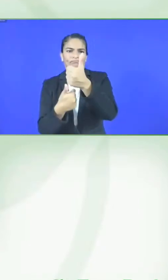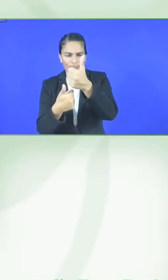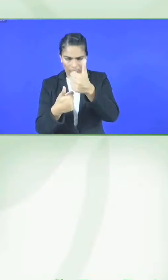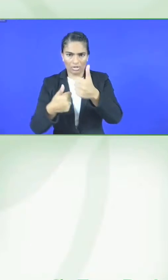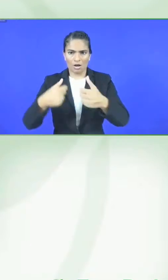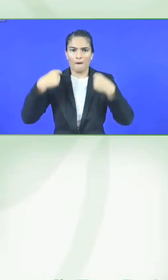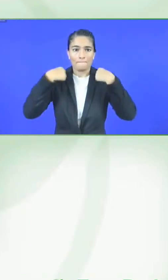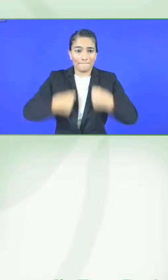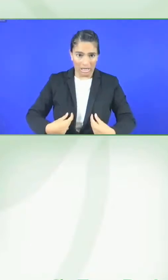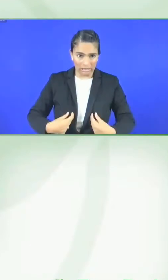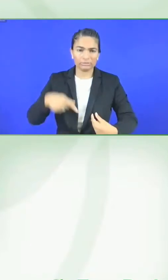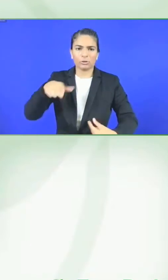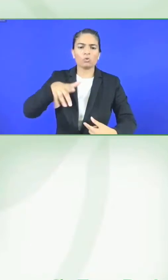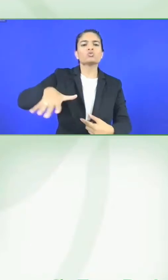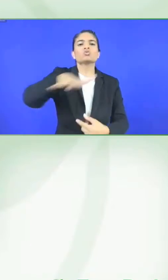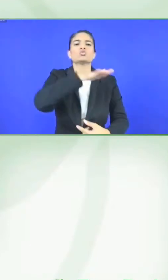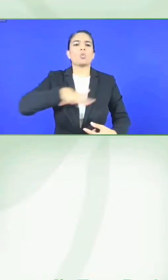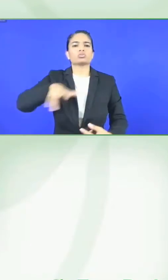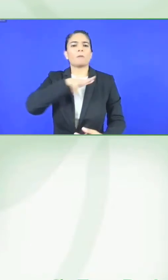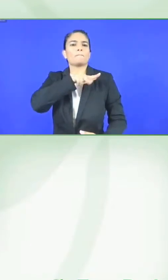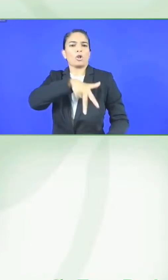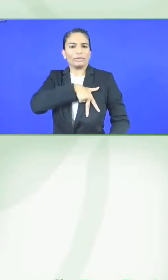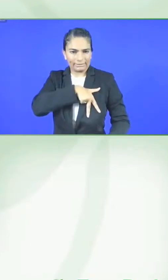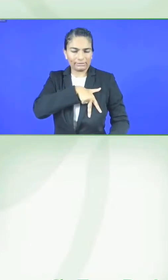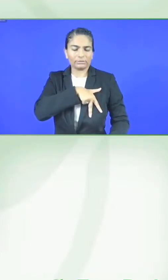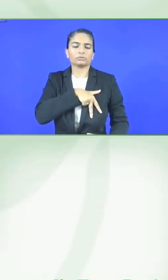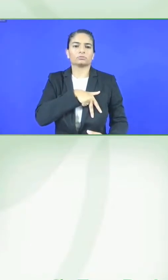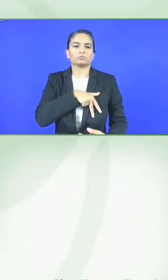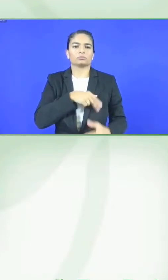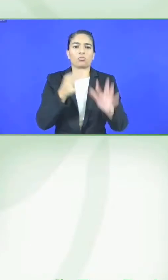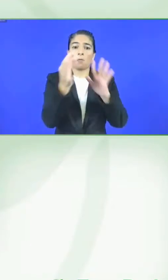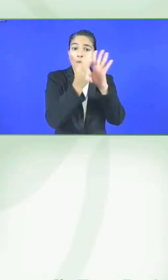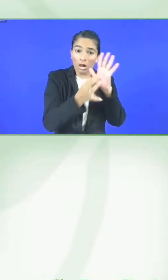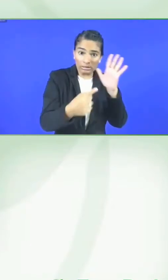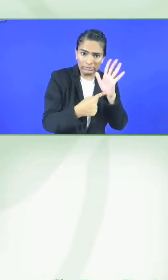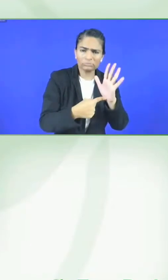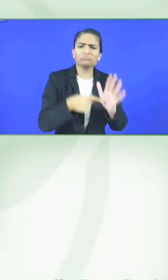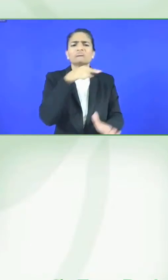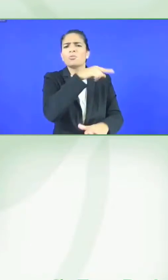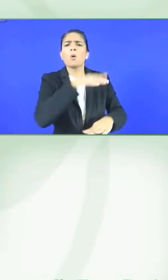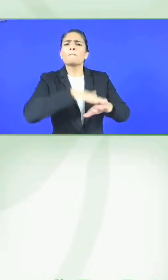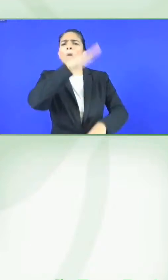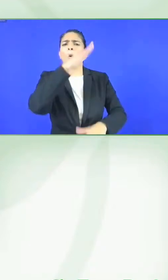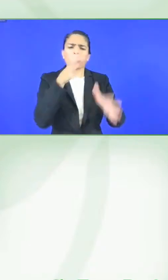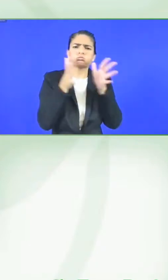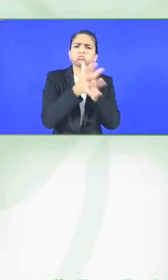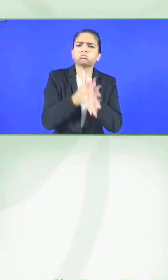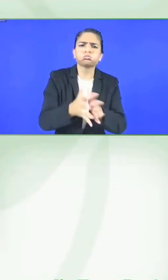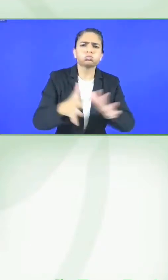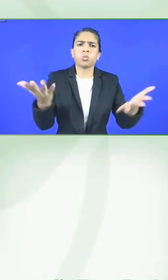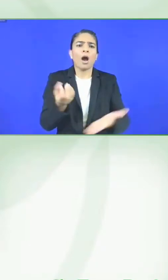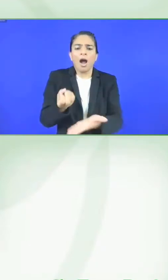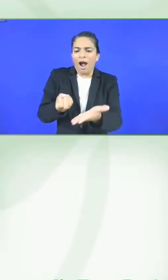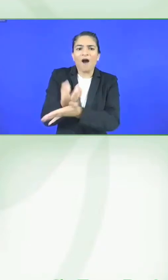It eliminates the literacy level between the pupil et cetera.